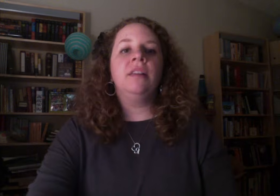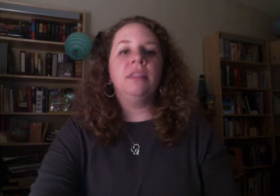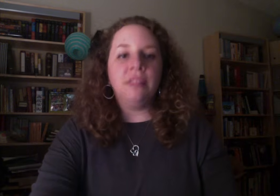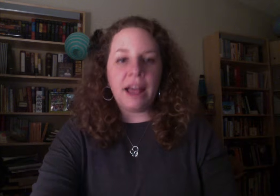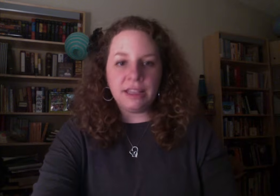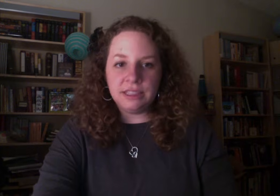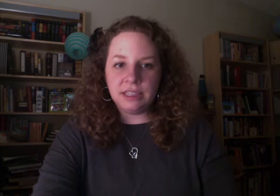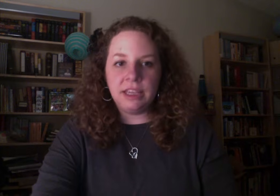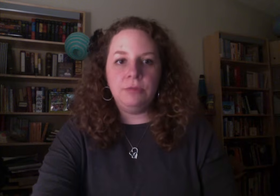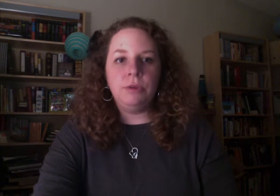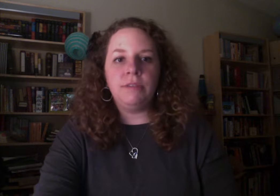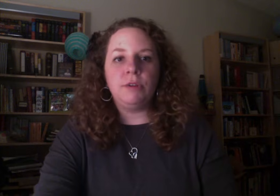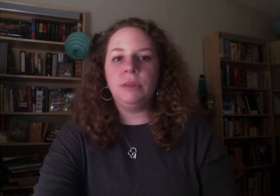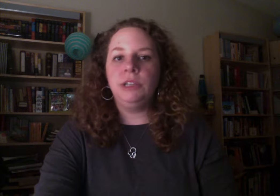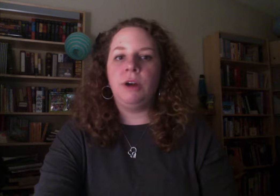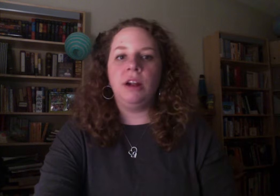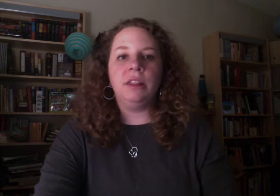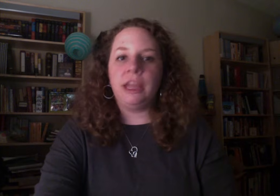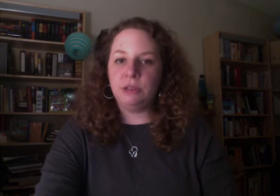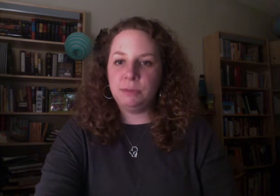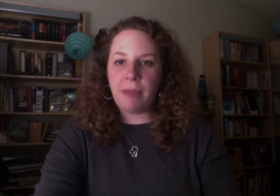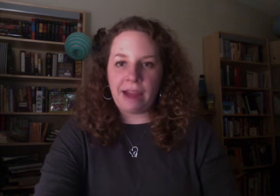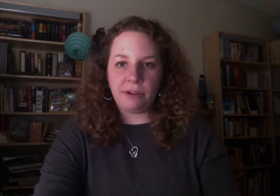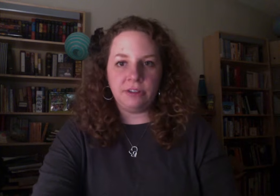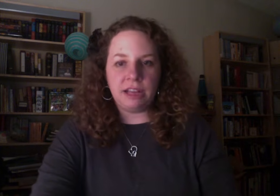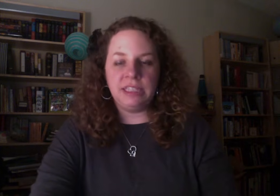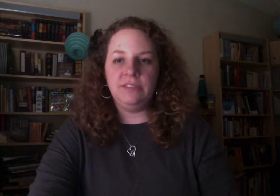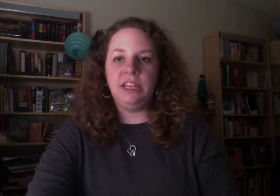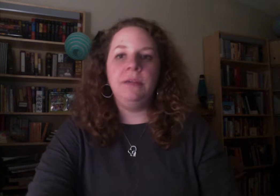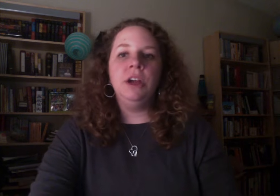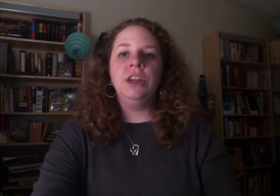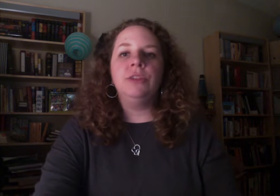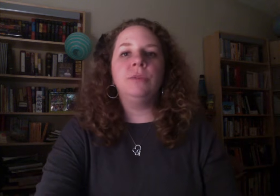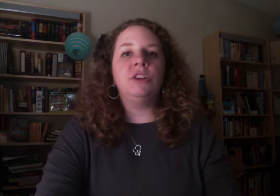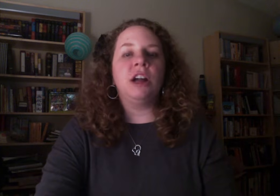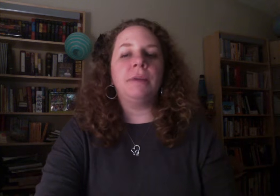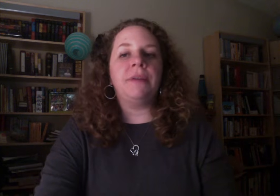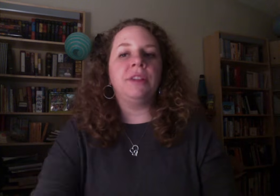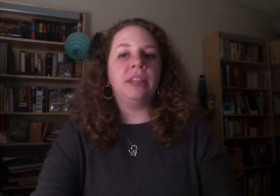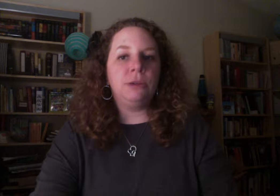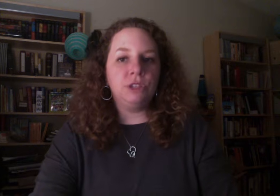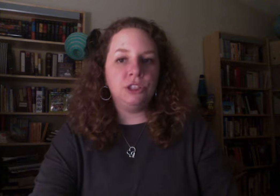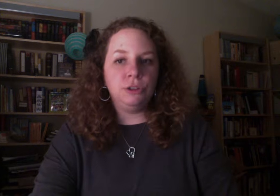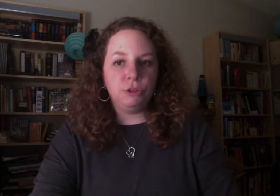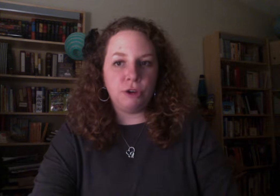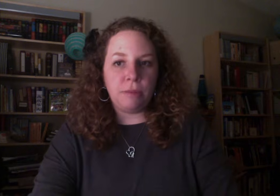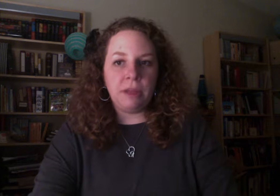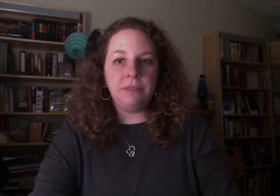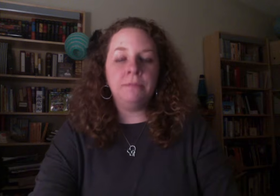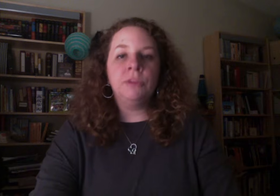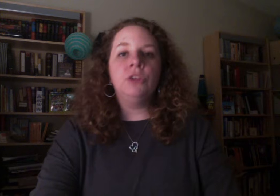Lastly, whenever we do our language background activity, then we talk about the languages you grew up in.